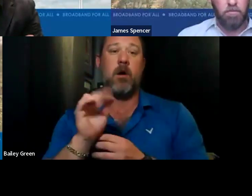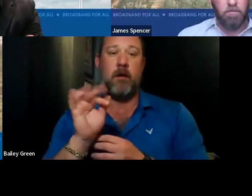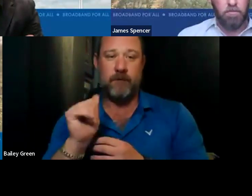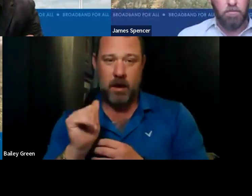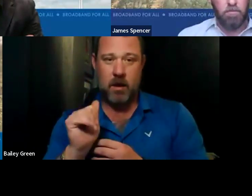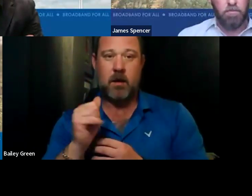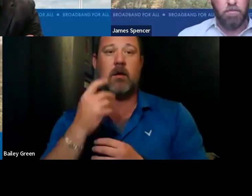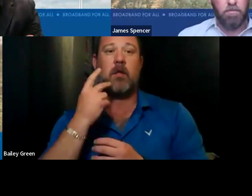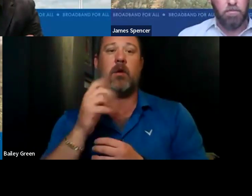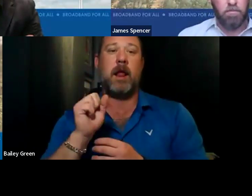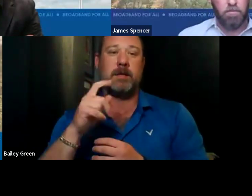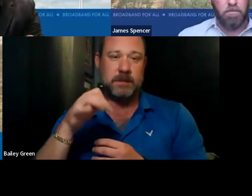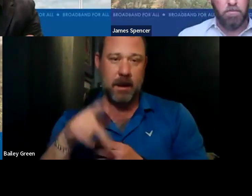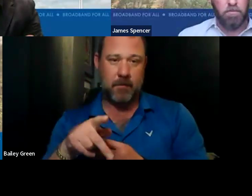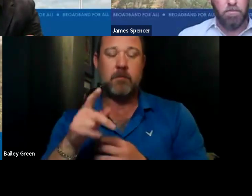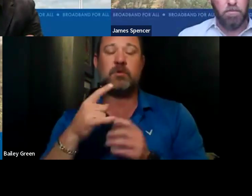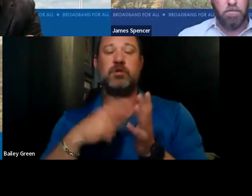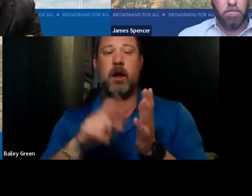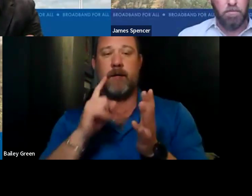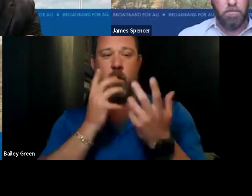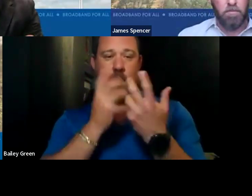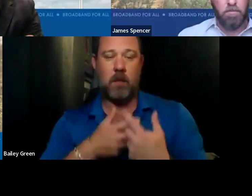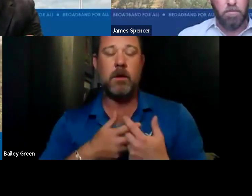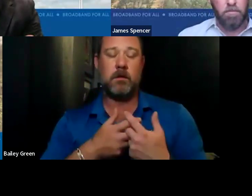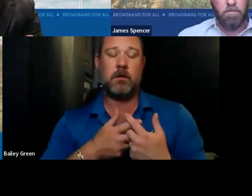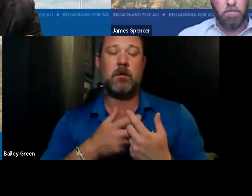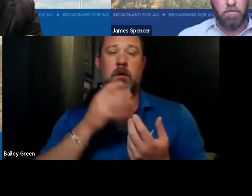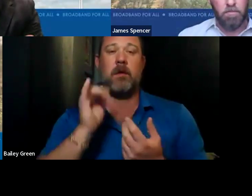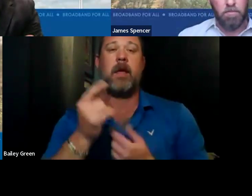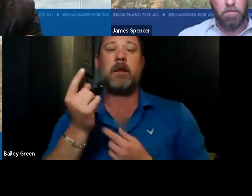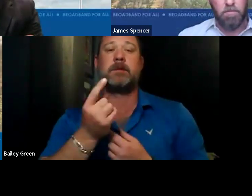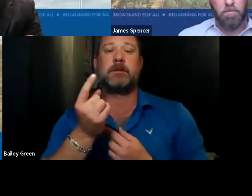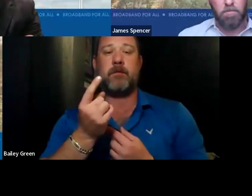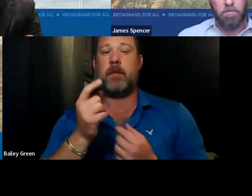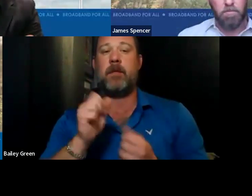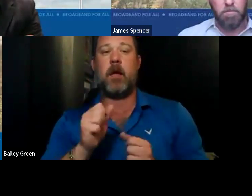take a look at the SDEP to check for alignment. That is something that they can, they can upload